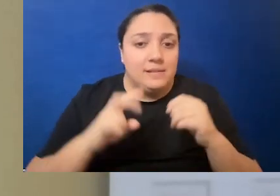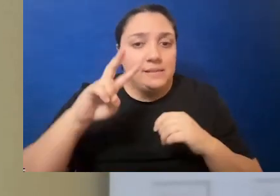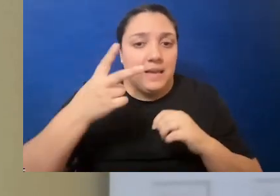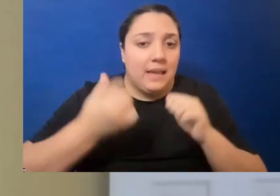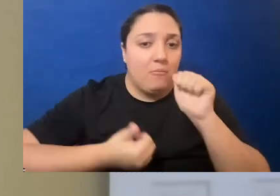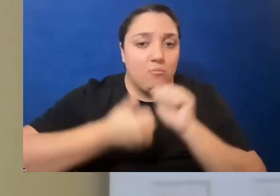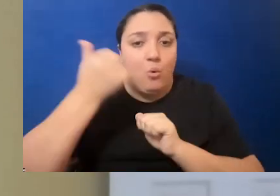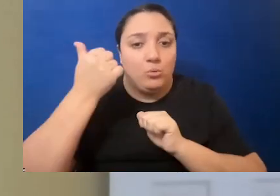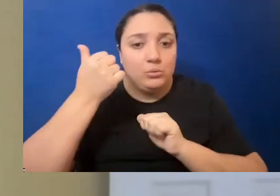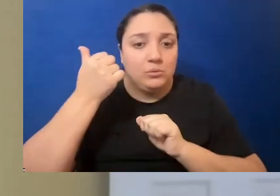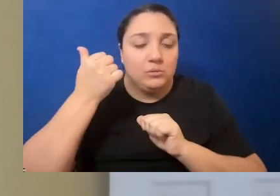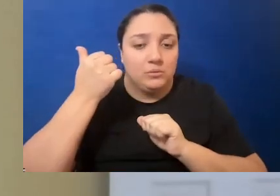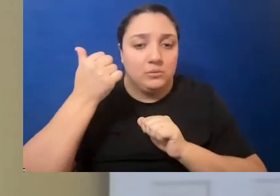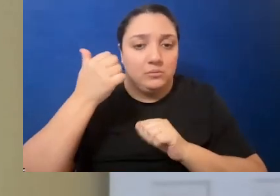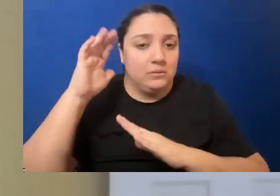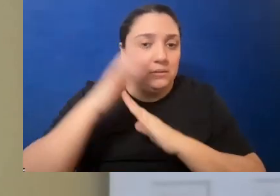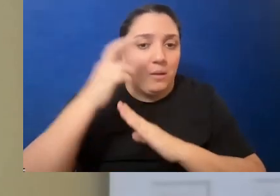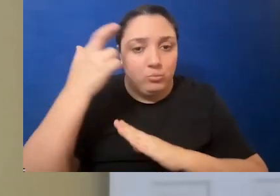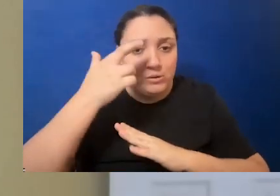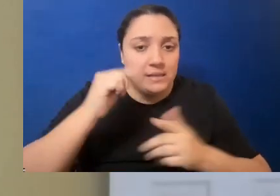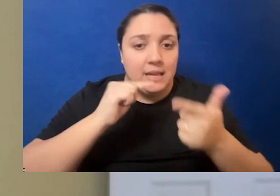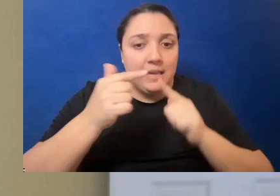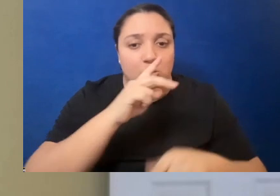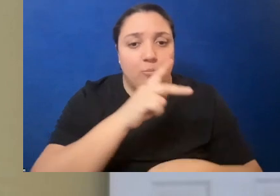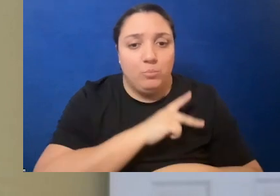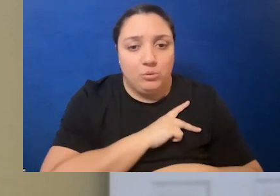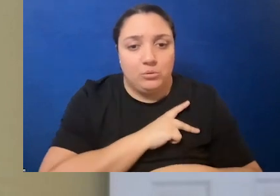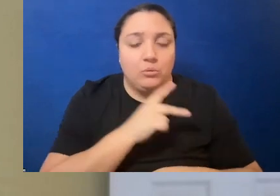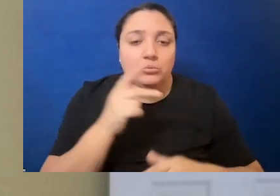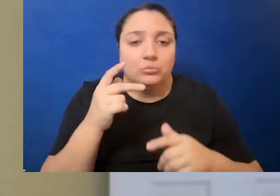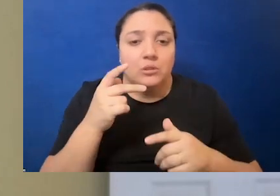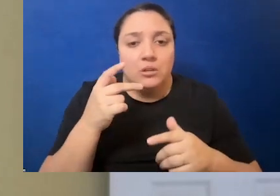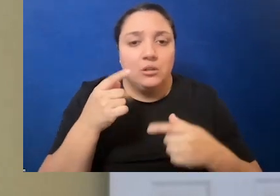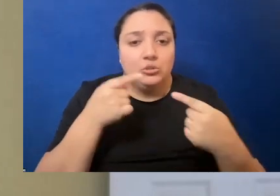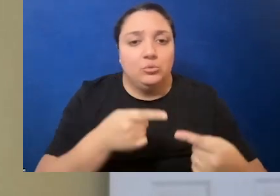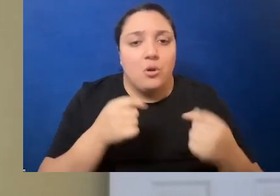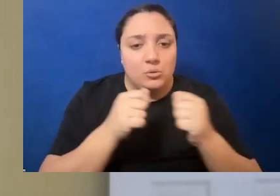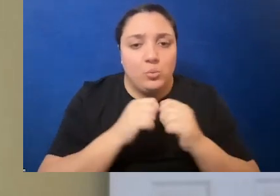EVERYONE TO KNOW WHAT THOSE THINGS MIGHT BE. THE SECOND MOST PREVALENT HERE